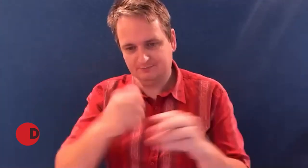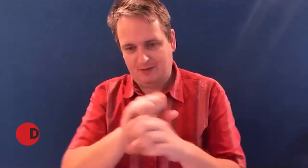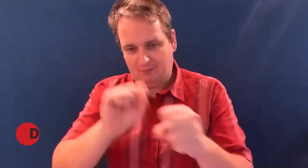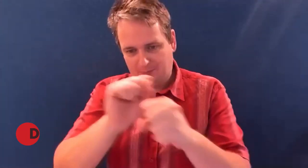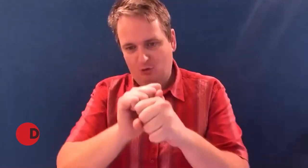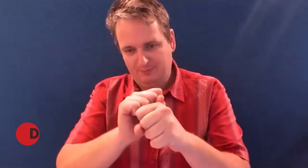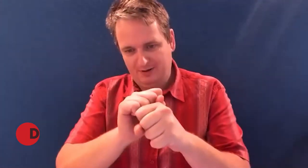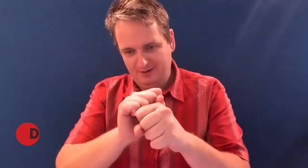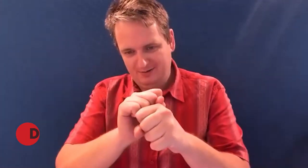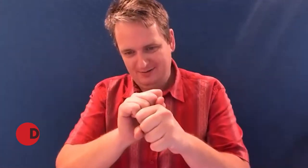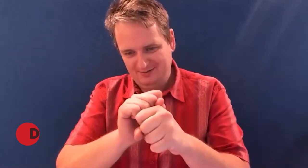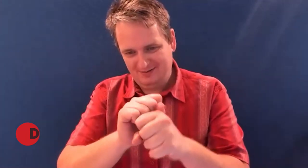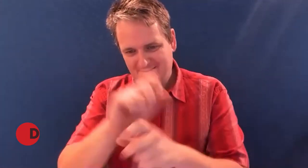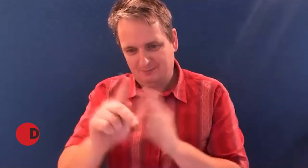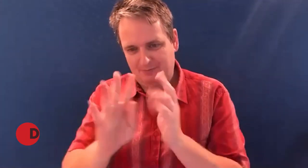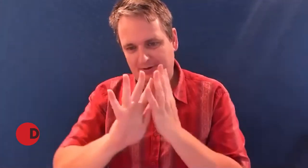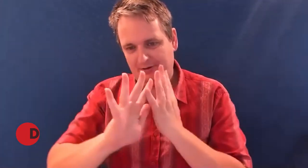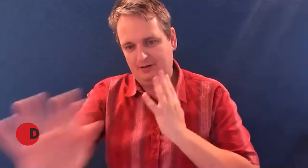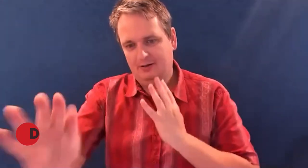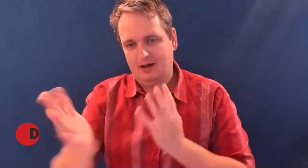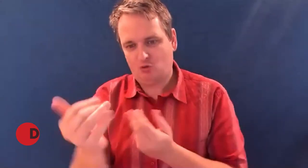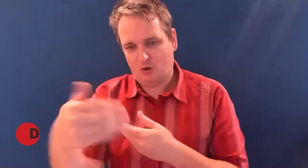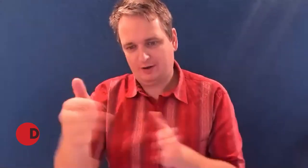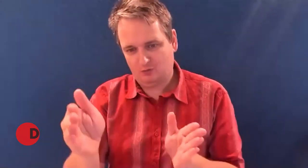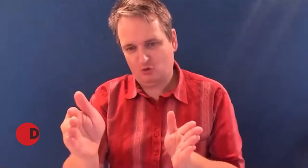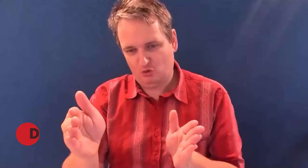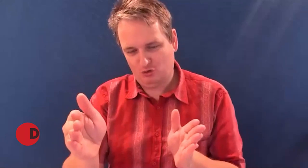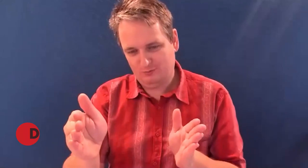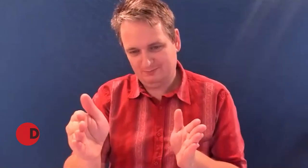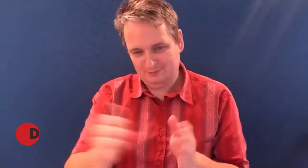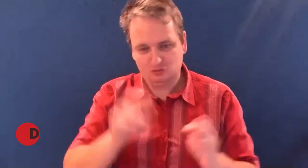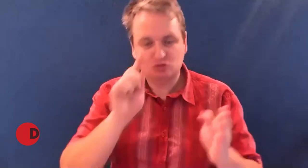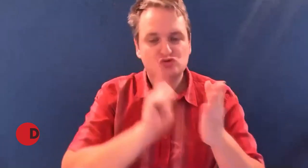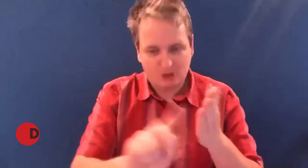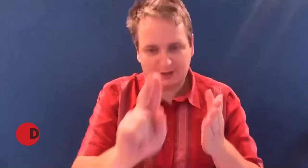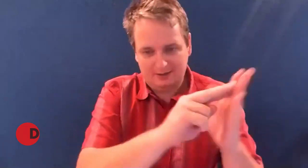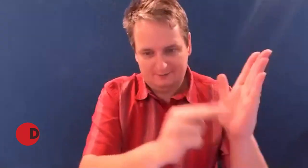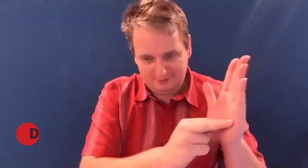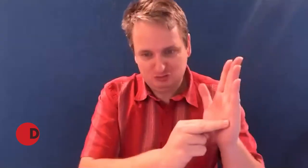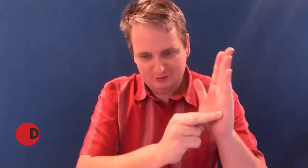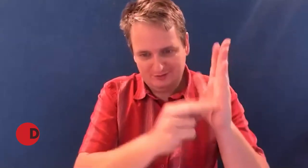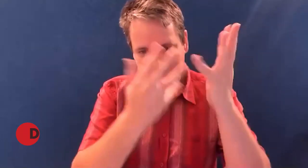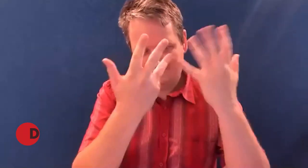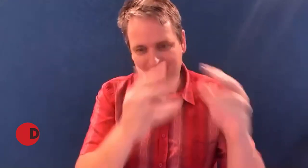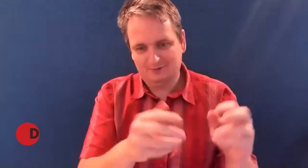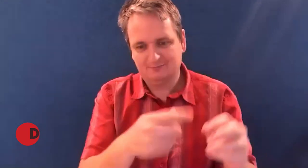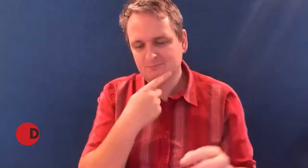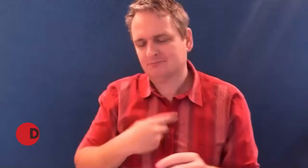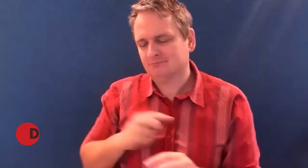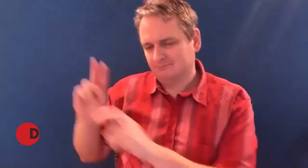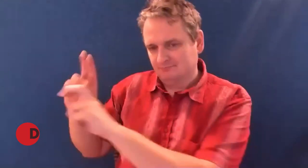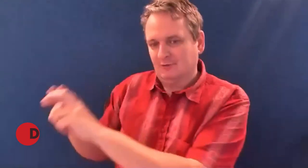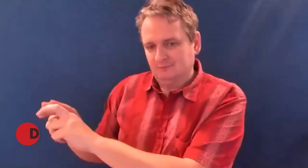and there is a line of people in the waiting room. After you have checked in and are told to sit down